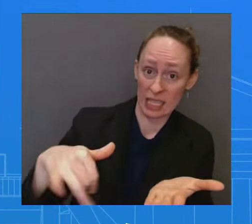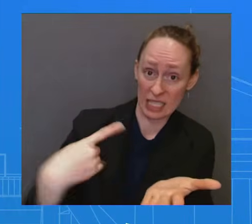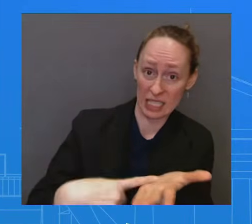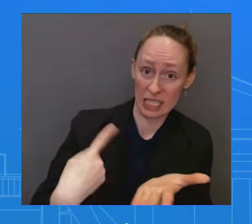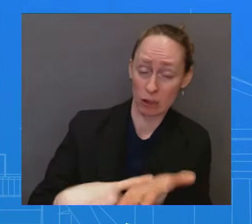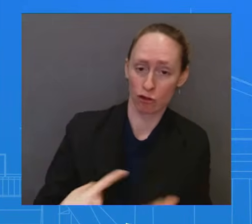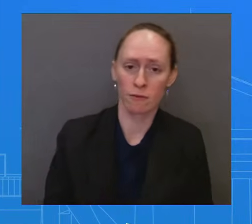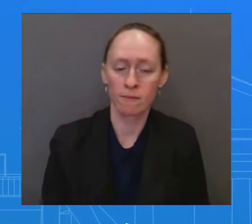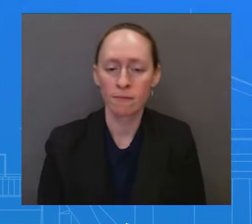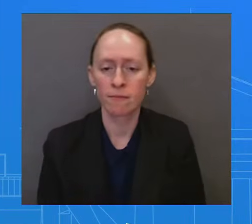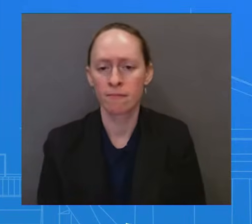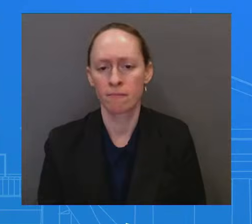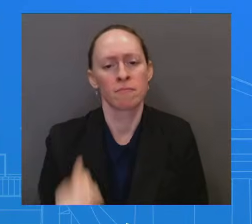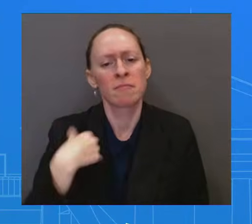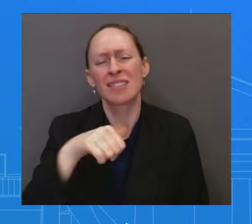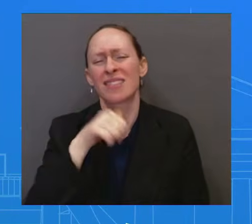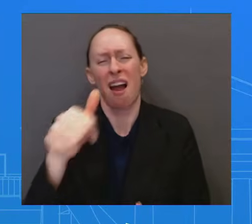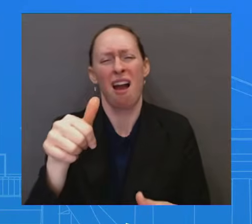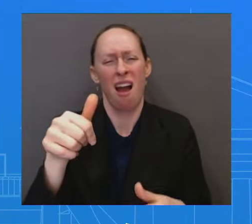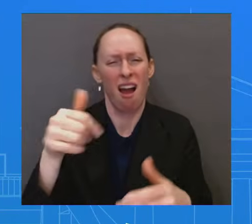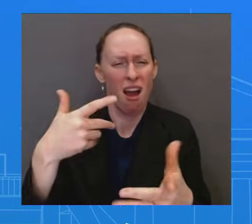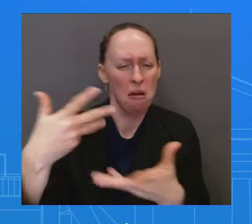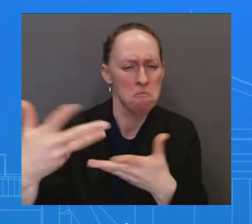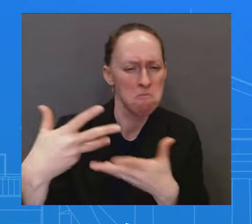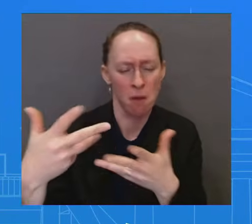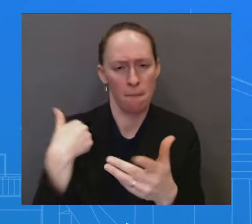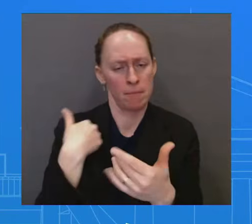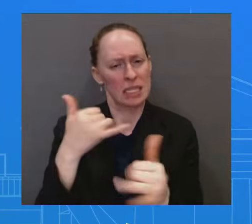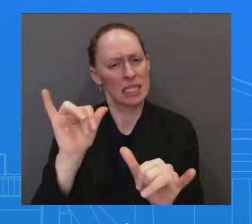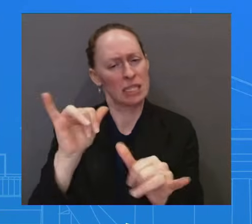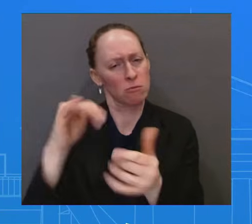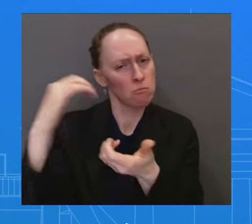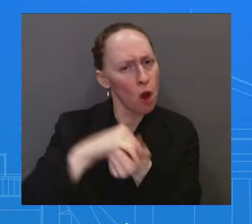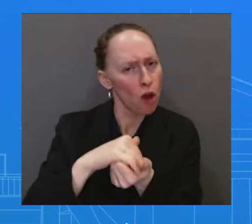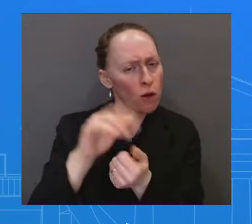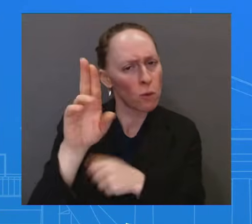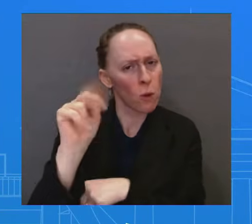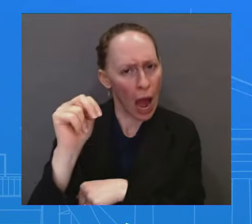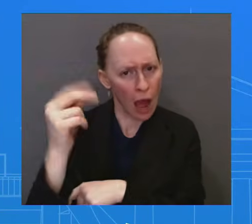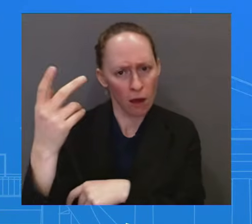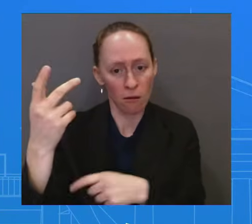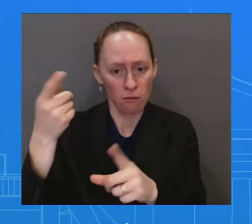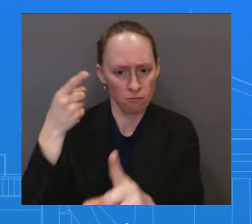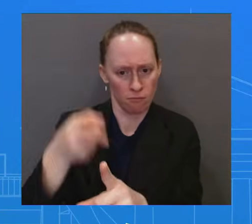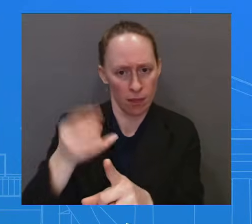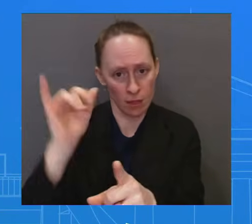about the resolution and the -- and the language itself. Israel has had -- and understandably so,